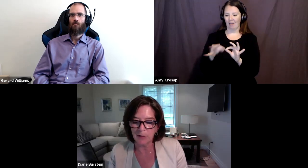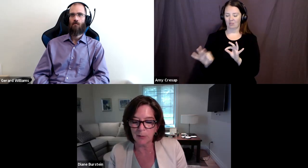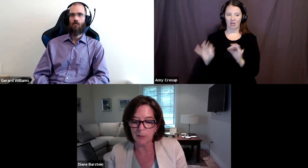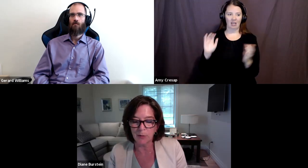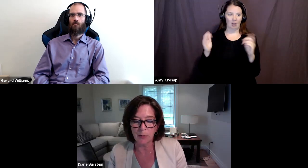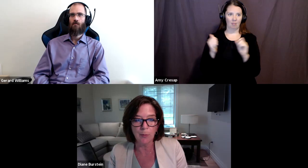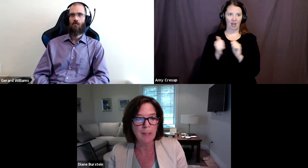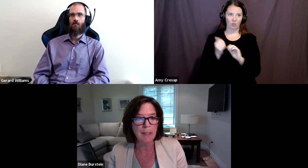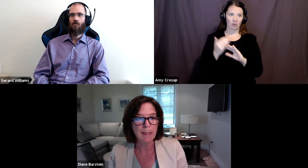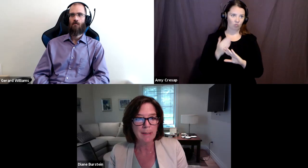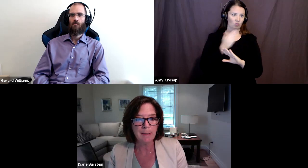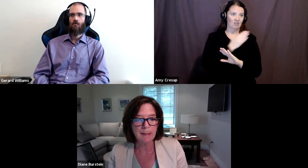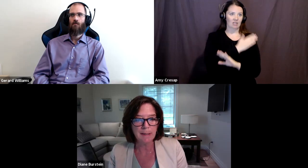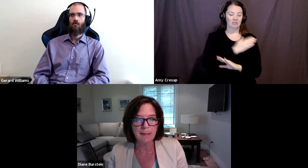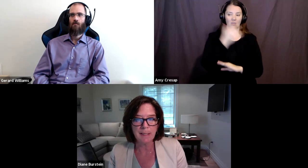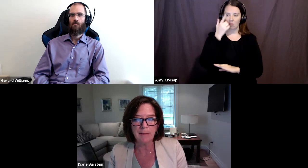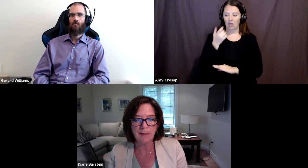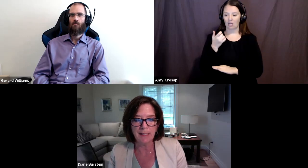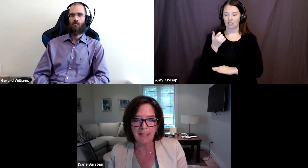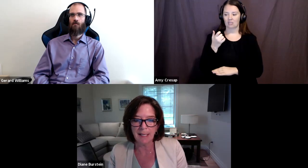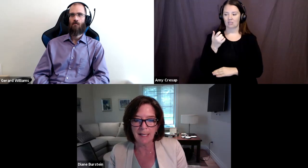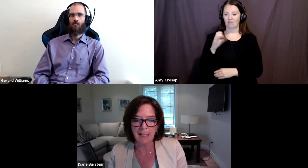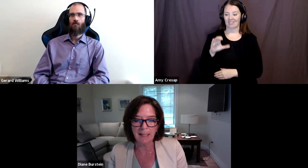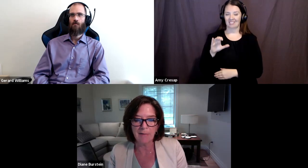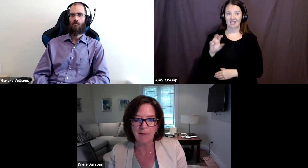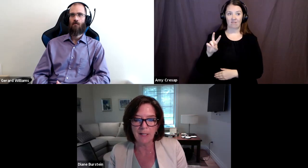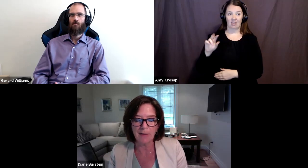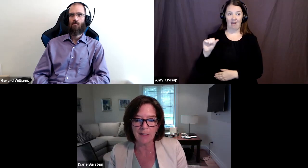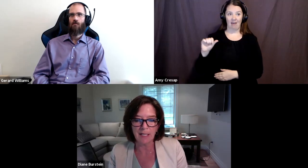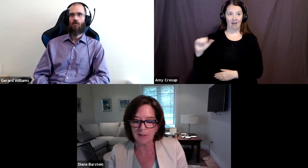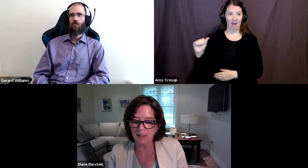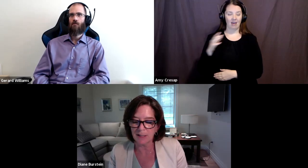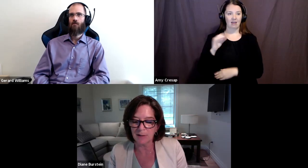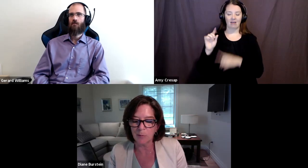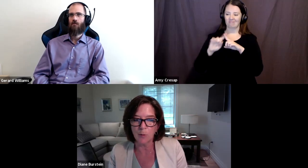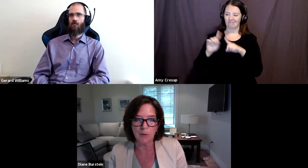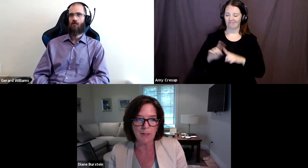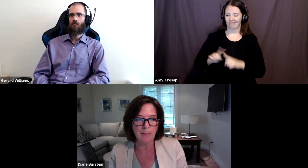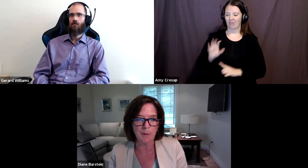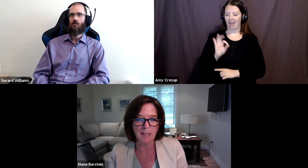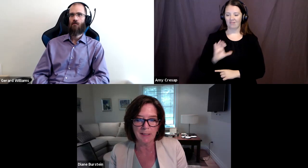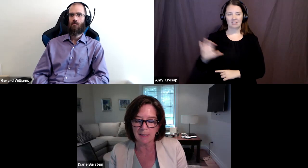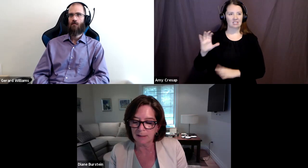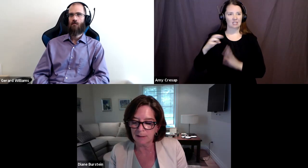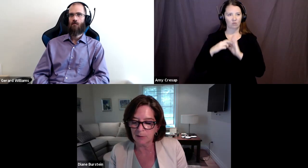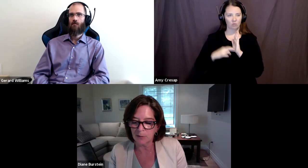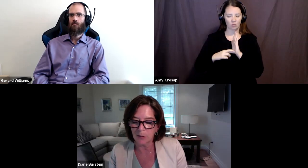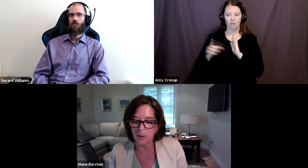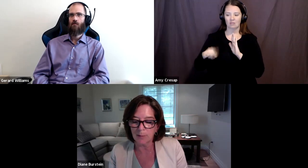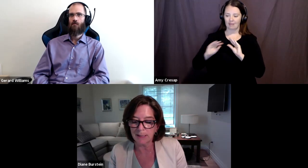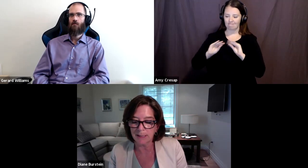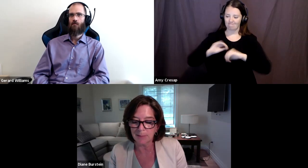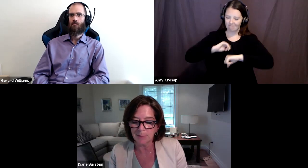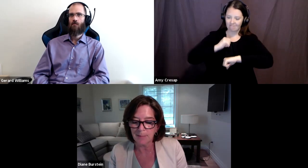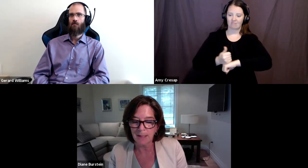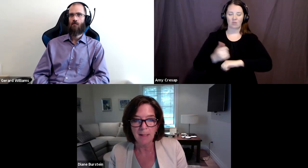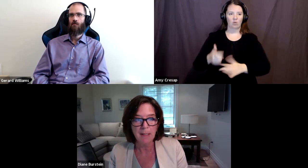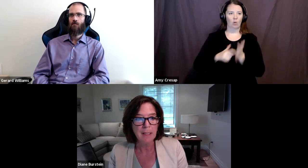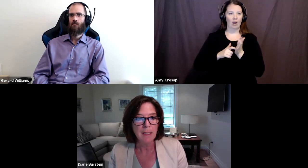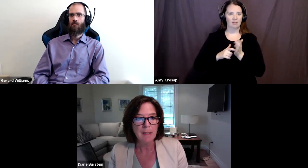due to the CVAA and various FCC rules implementing those requirements.